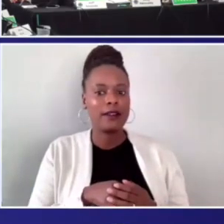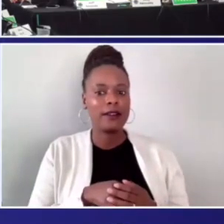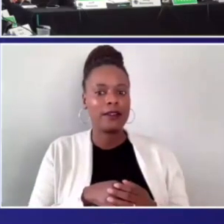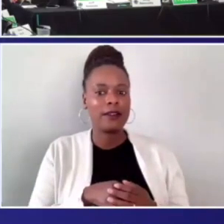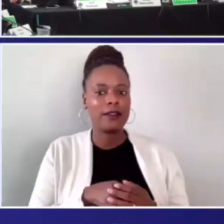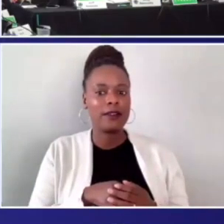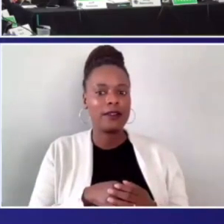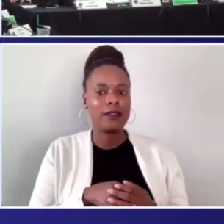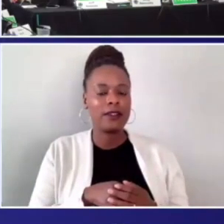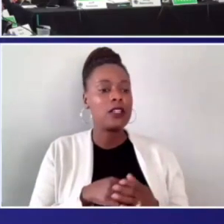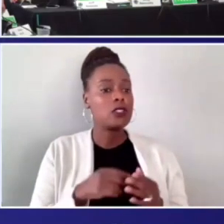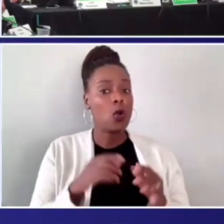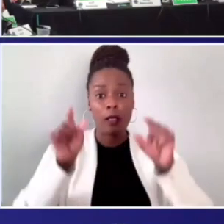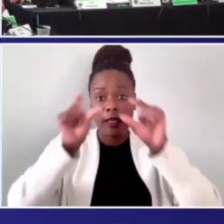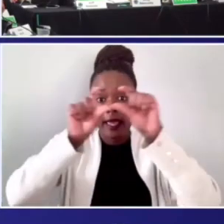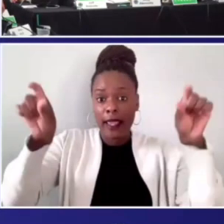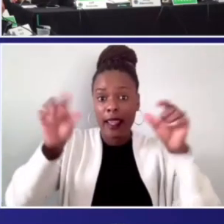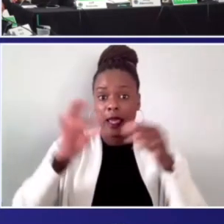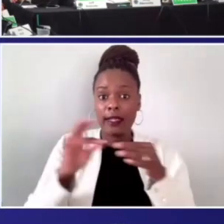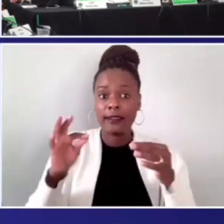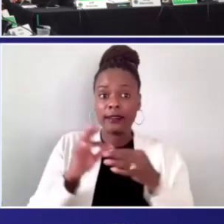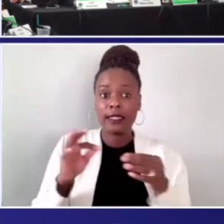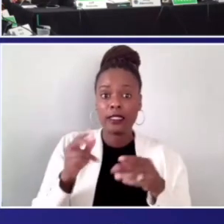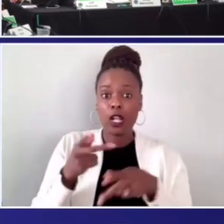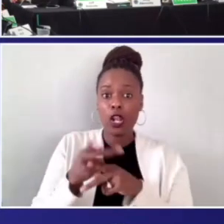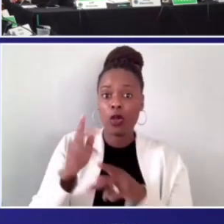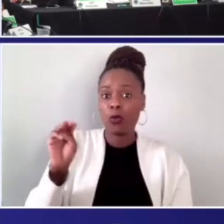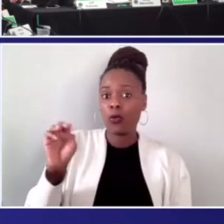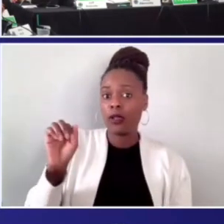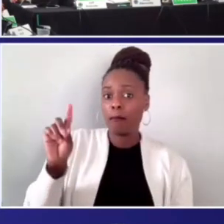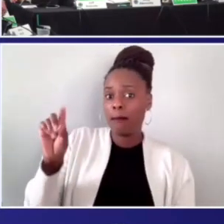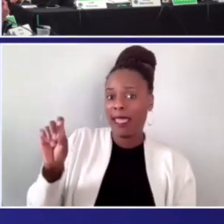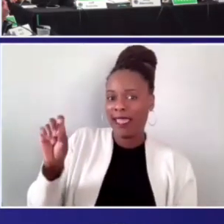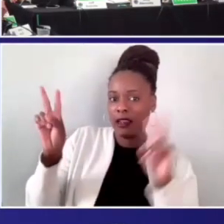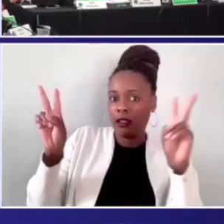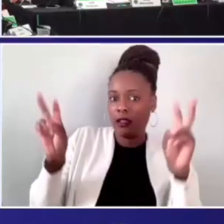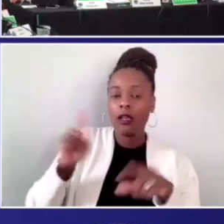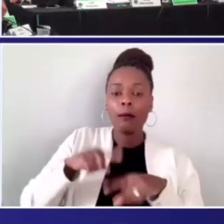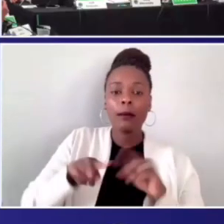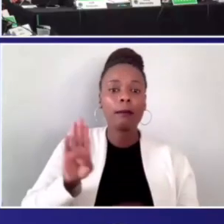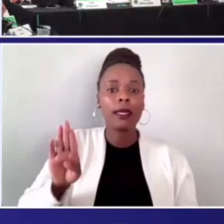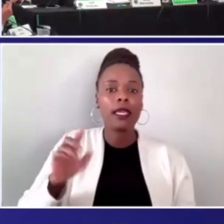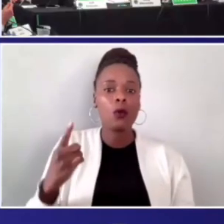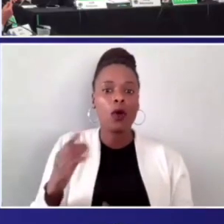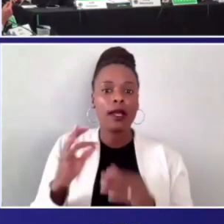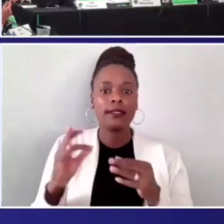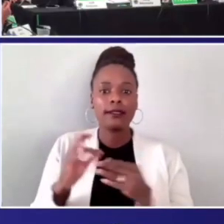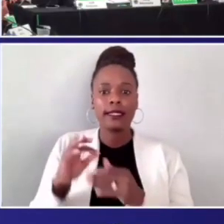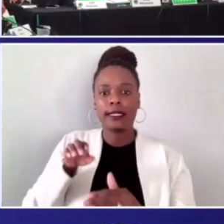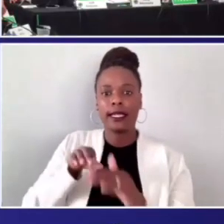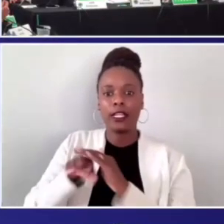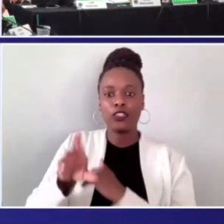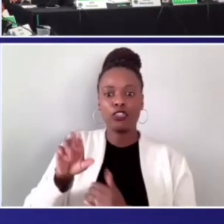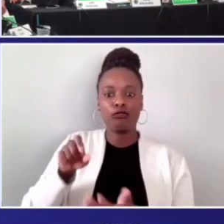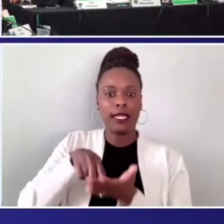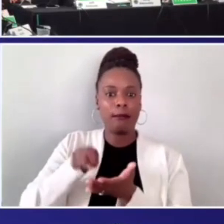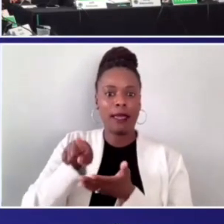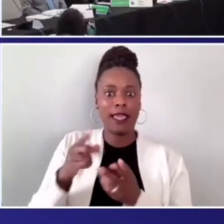so the headline says loans made but then (b)(1) specifies enter repayment. And those are two -- that's what's tripping